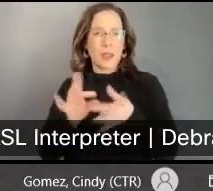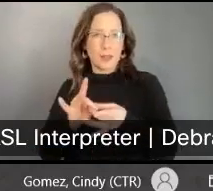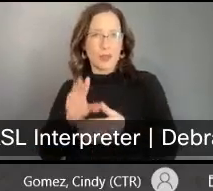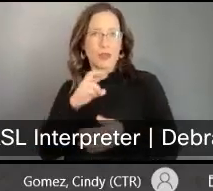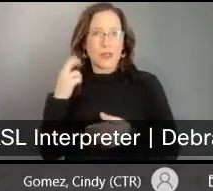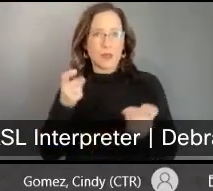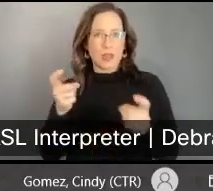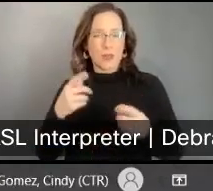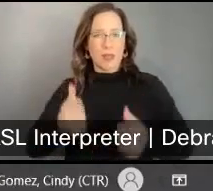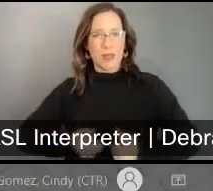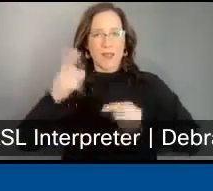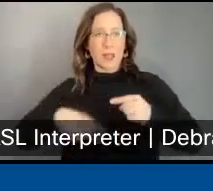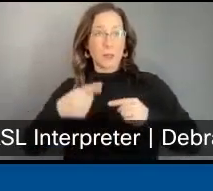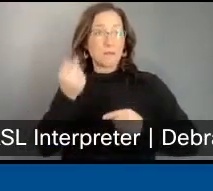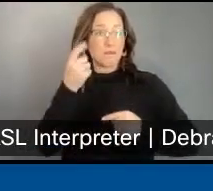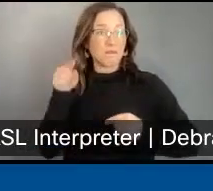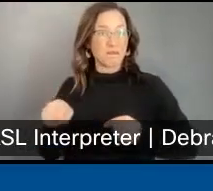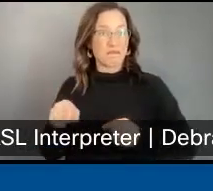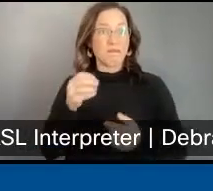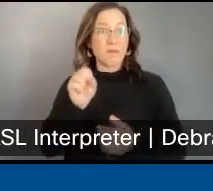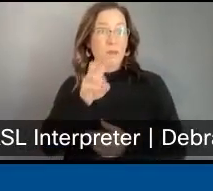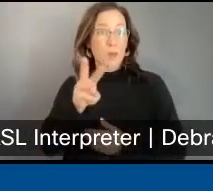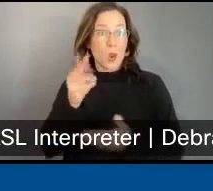The Software Acquisition Guide was published on August 1st